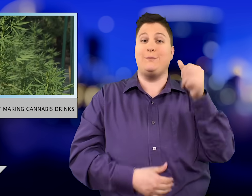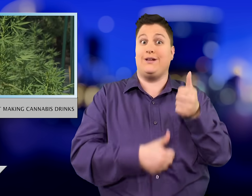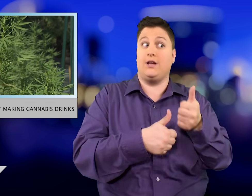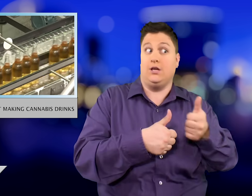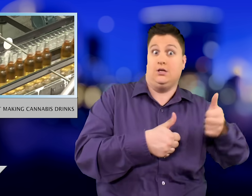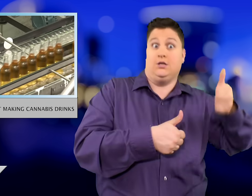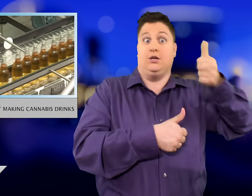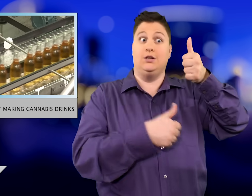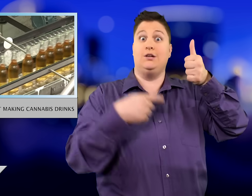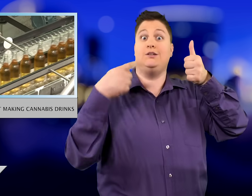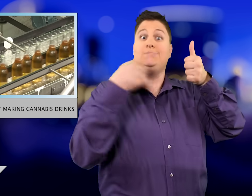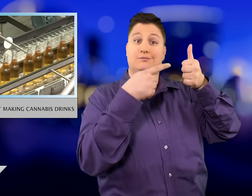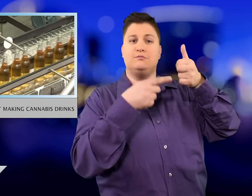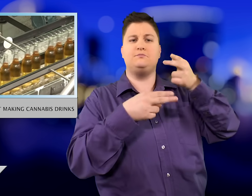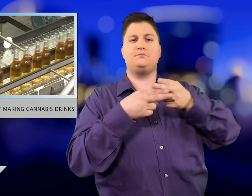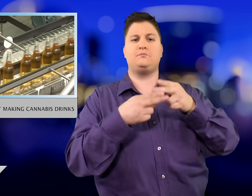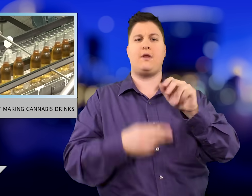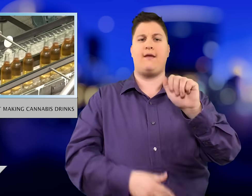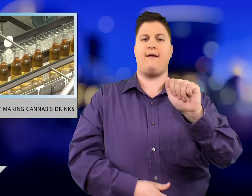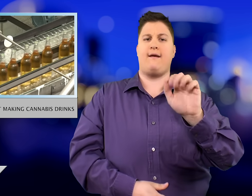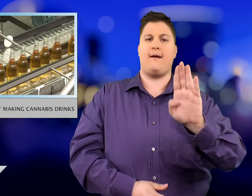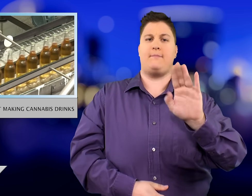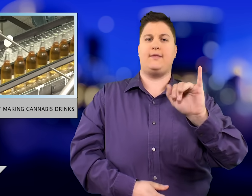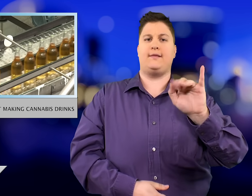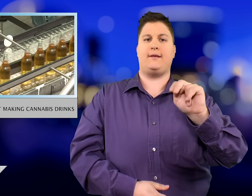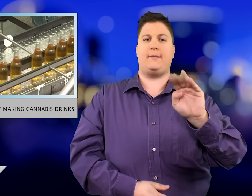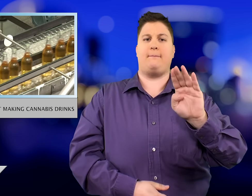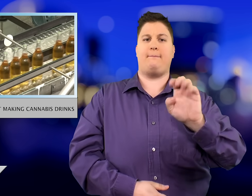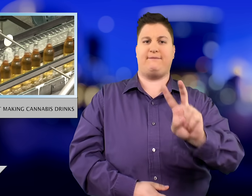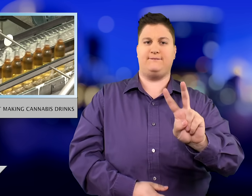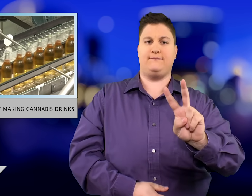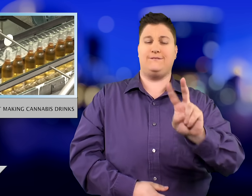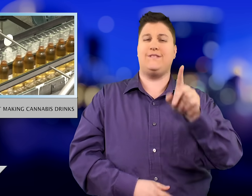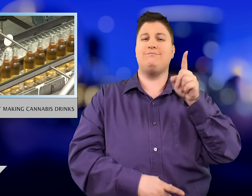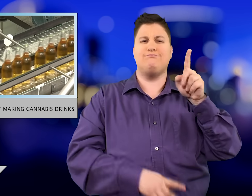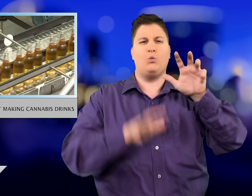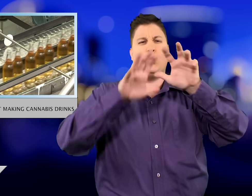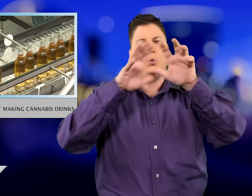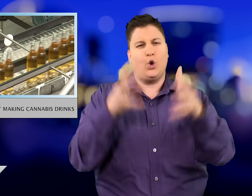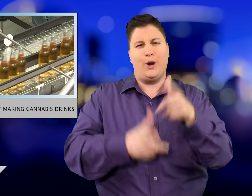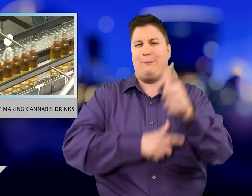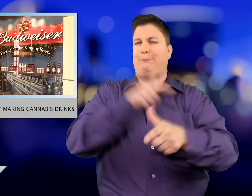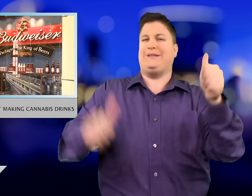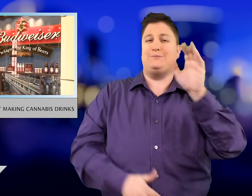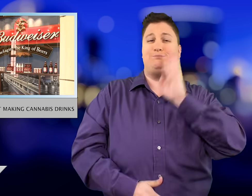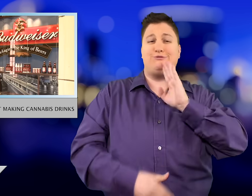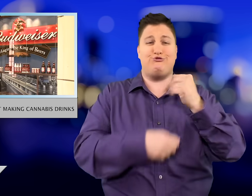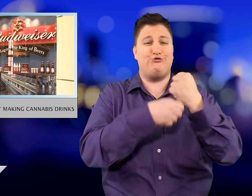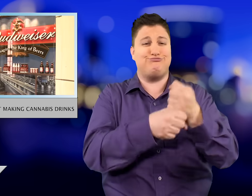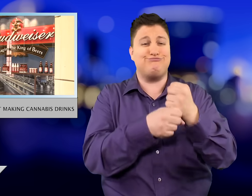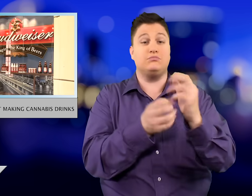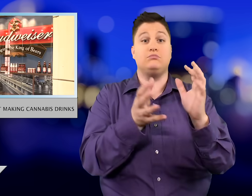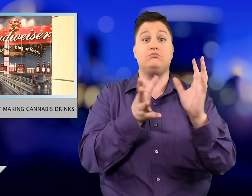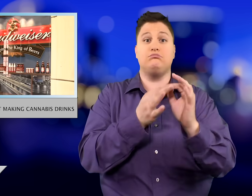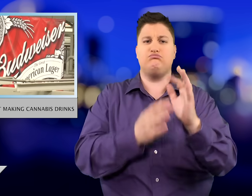AB InBev, the parent company of Budweiser and the world's biggest brewer, says it will